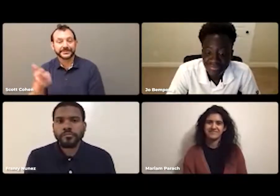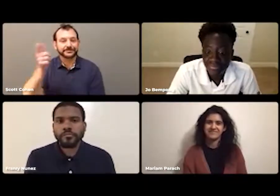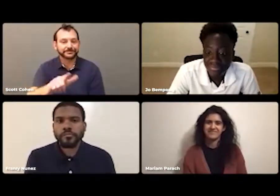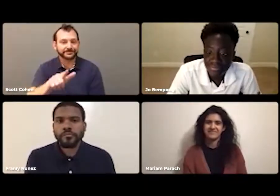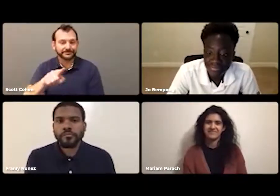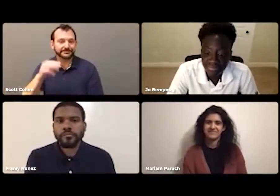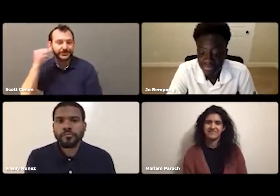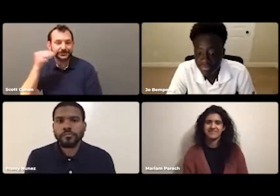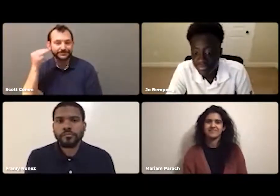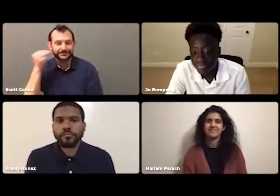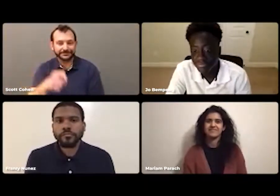Now, Mariam?